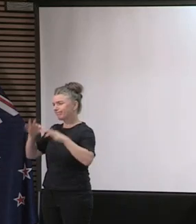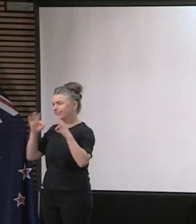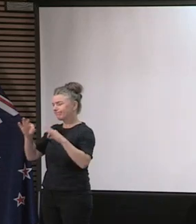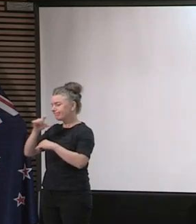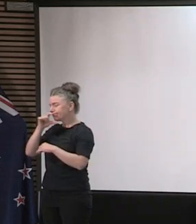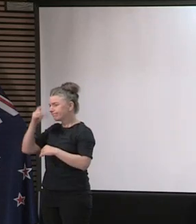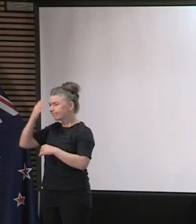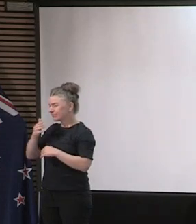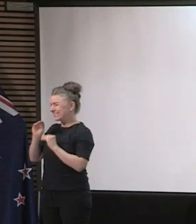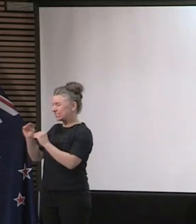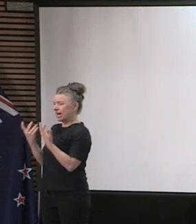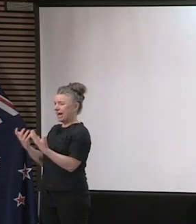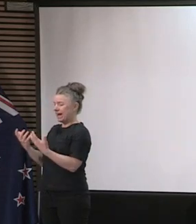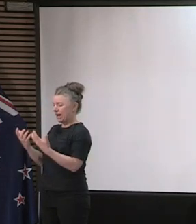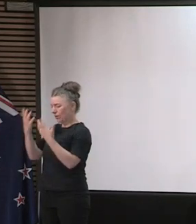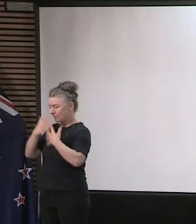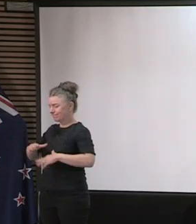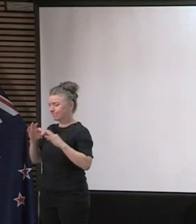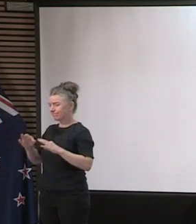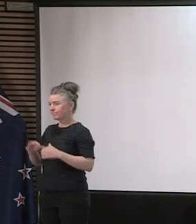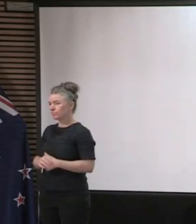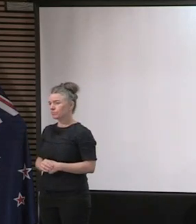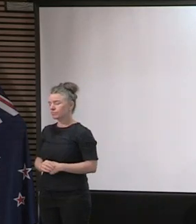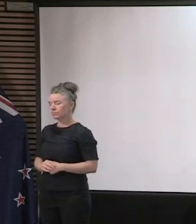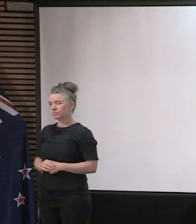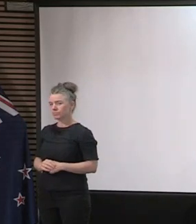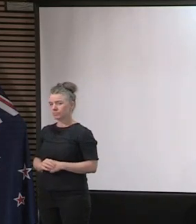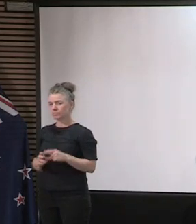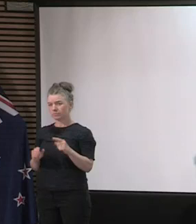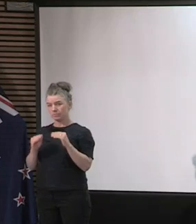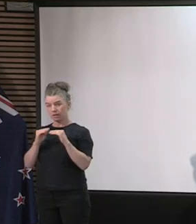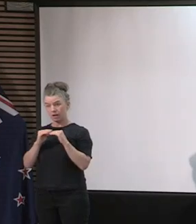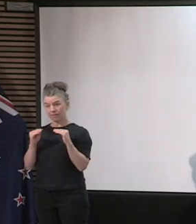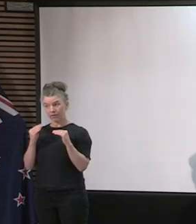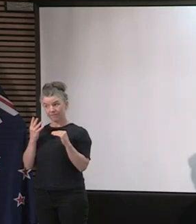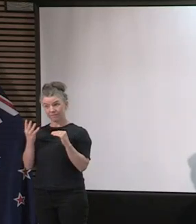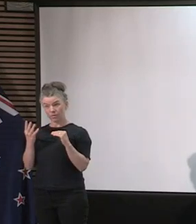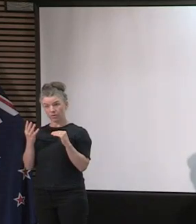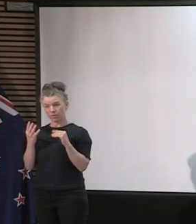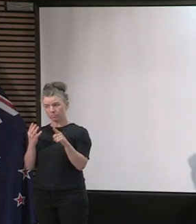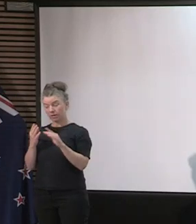family member to visit and PPE will be provided and - it is use will be instructed. That